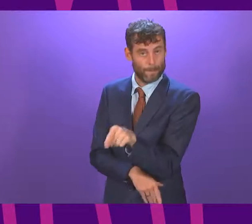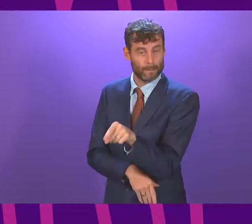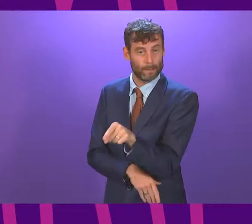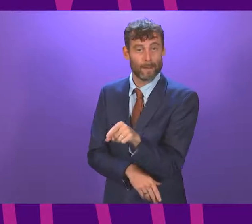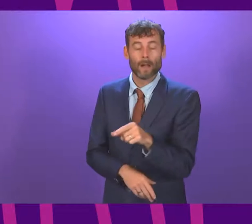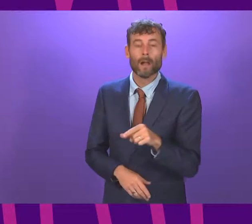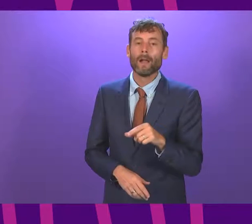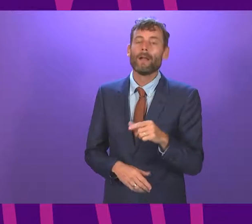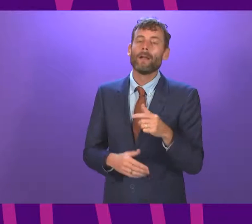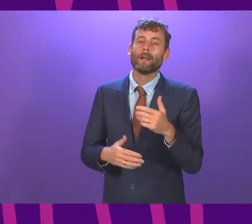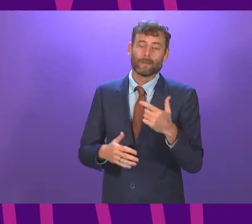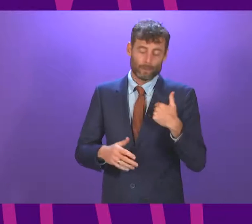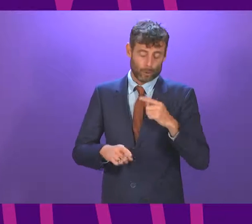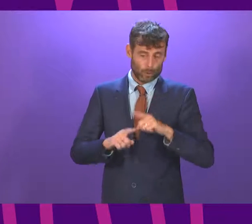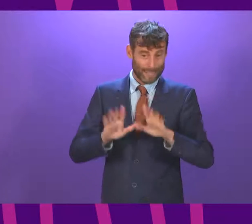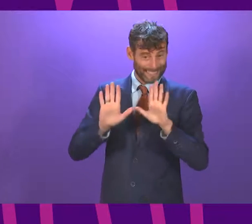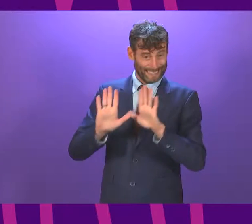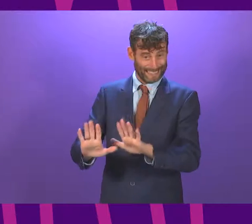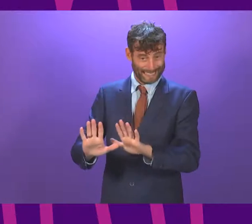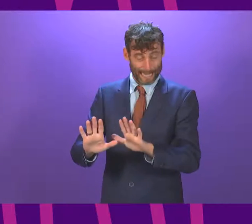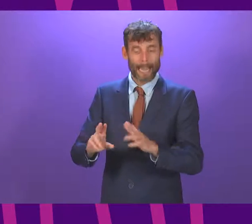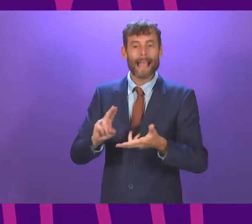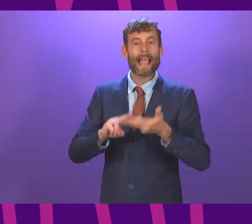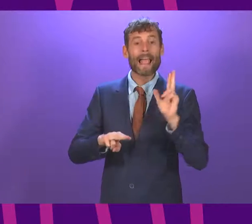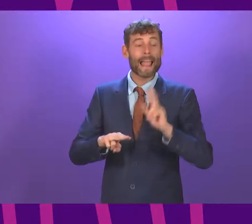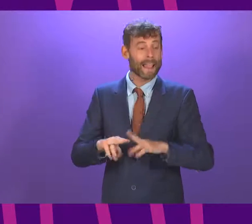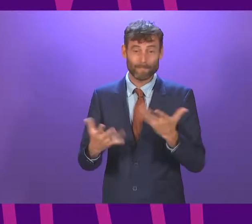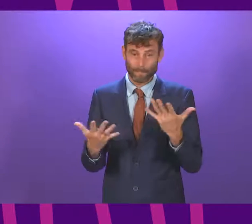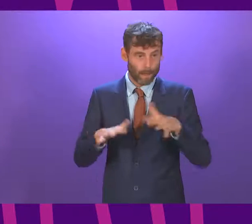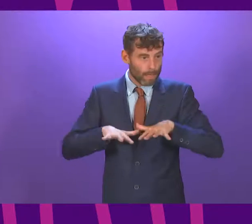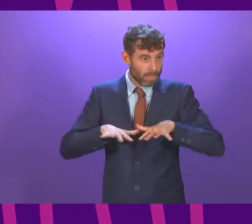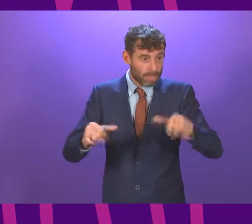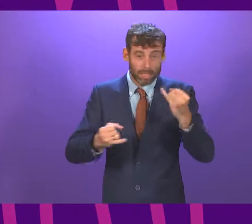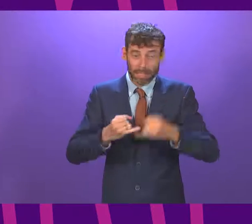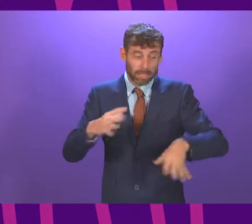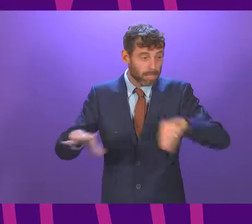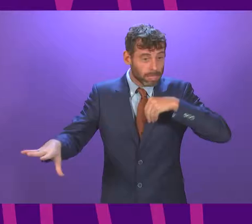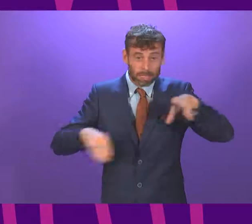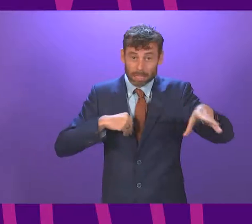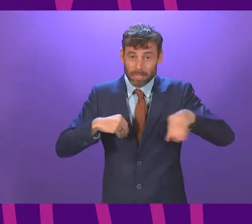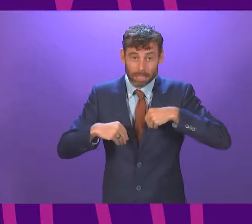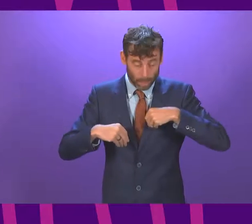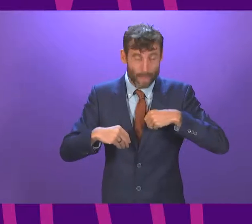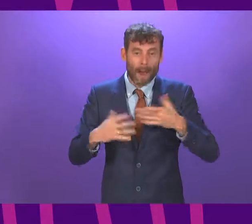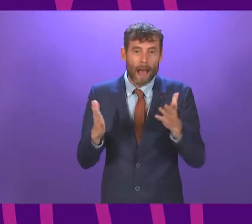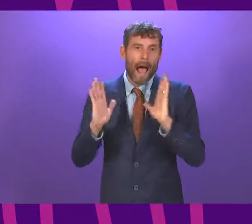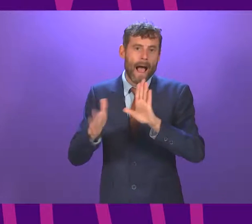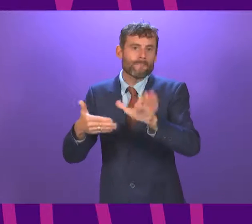to move away from that only when no other option has been available. We are not at that stage now.